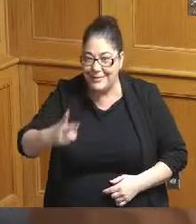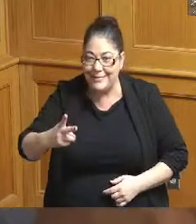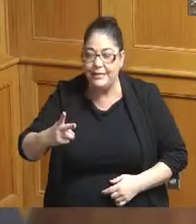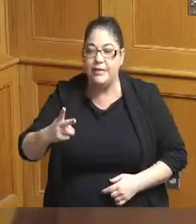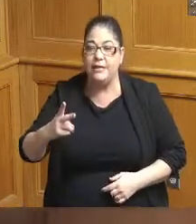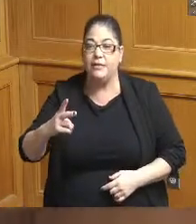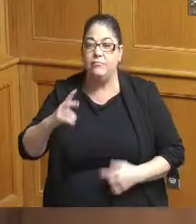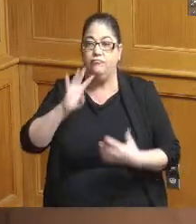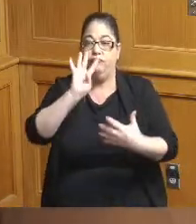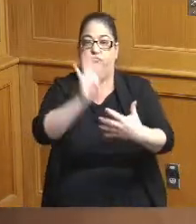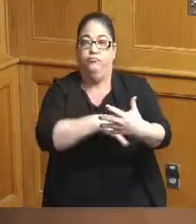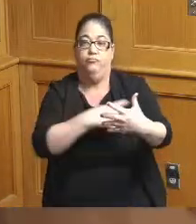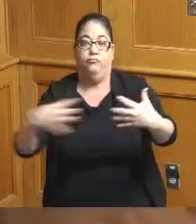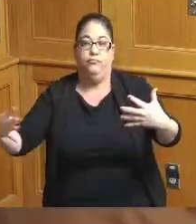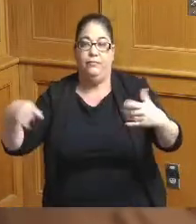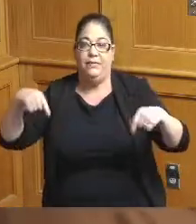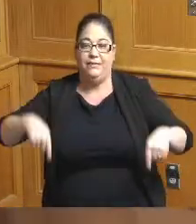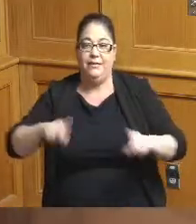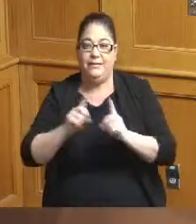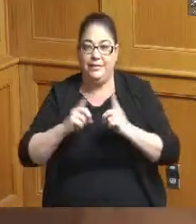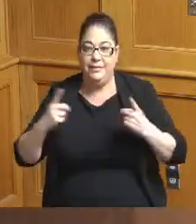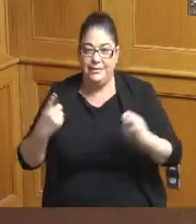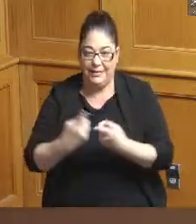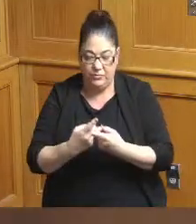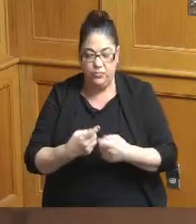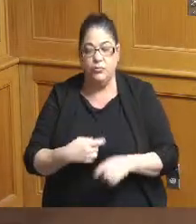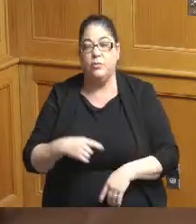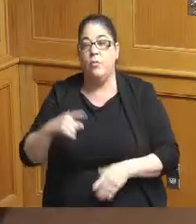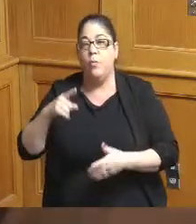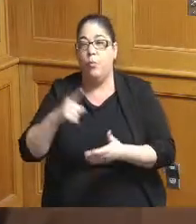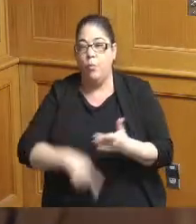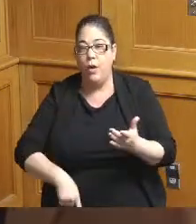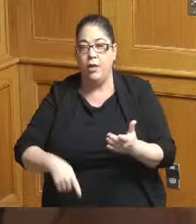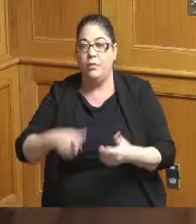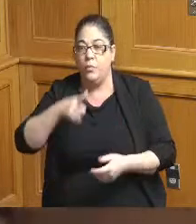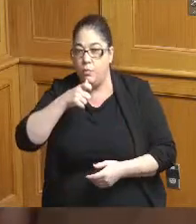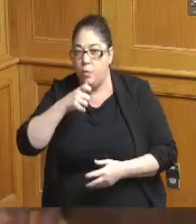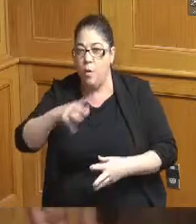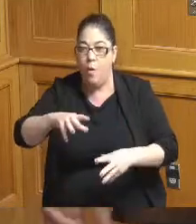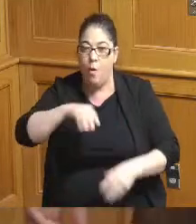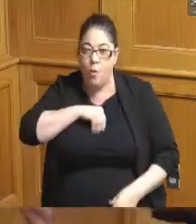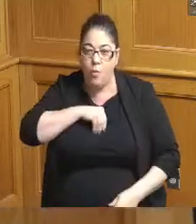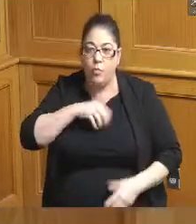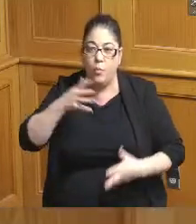this District on what the county what is our what are the things we control what are the